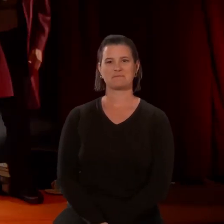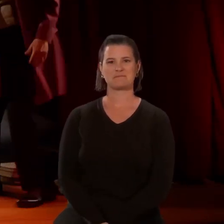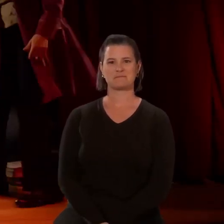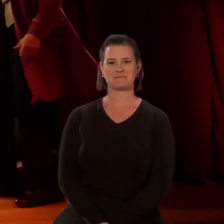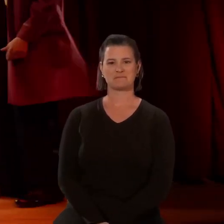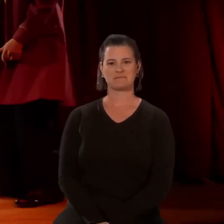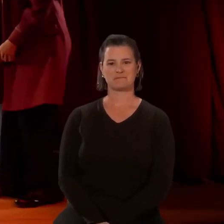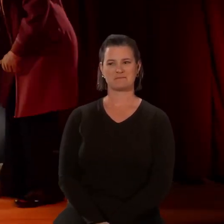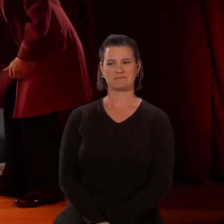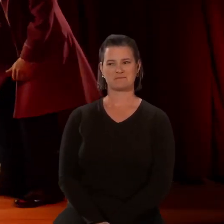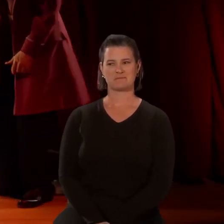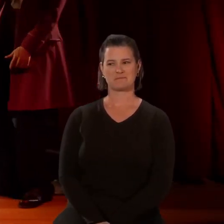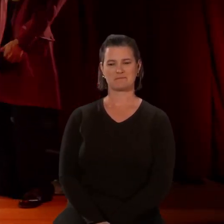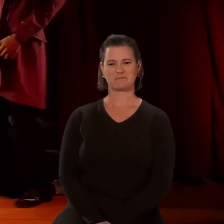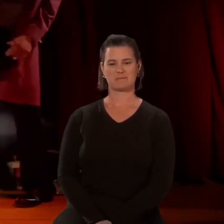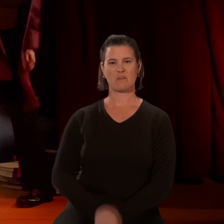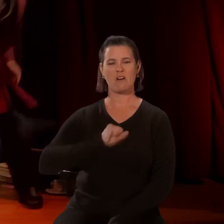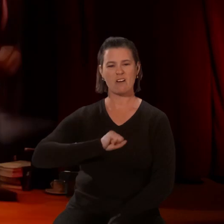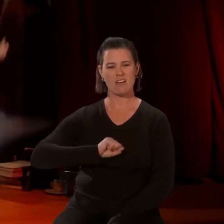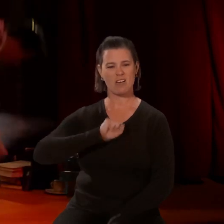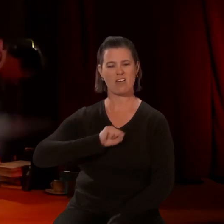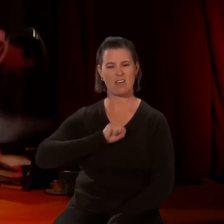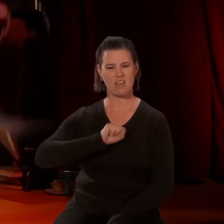(coughing)